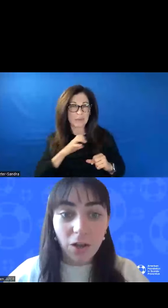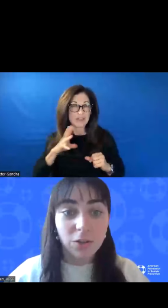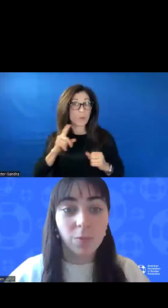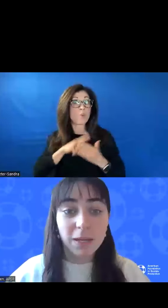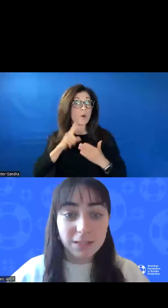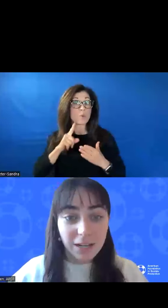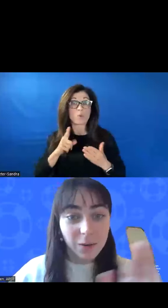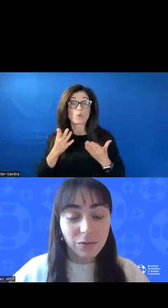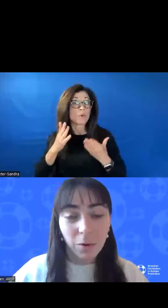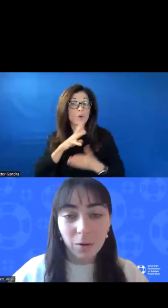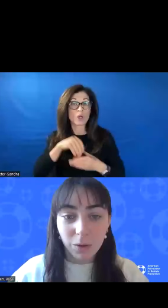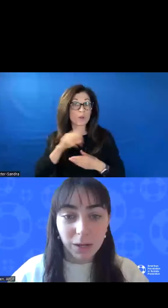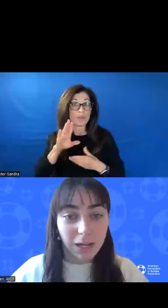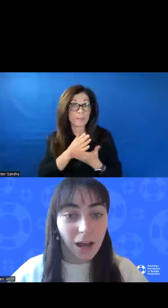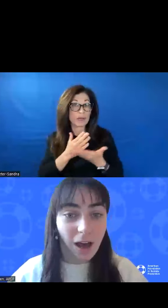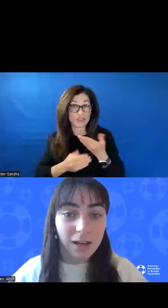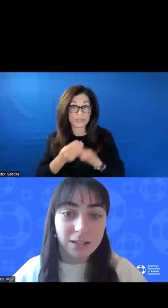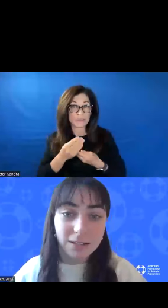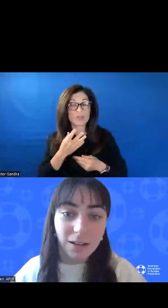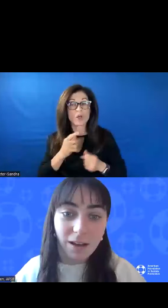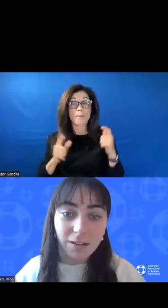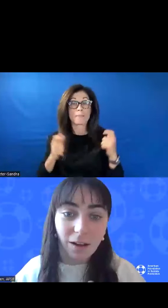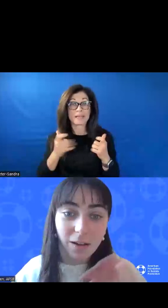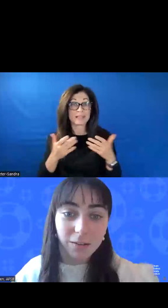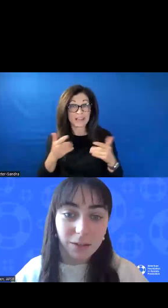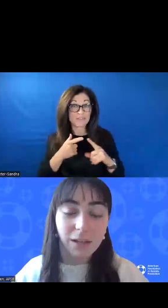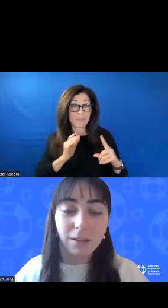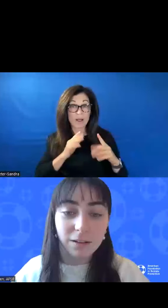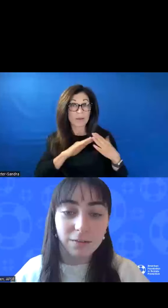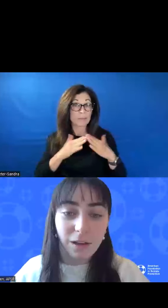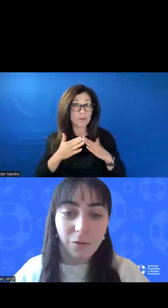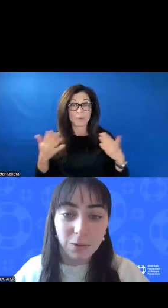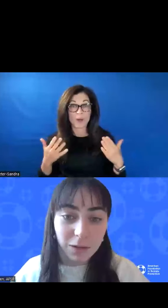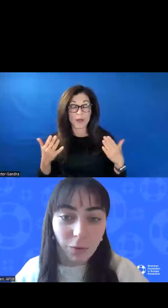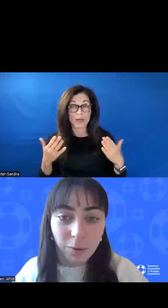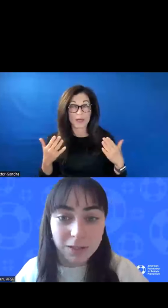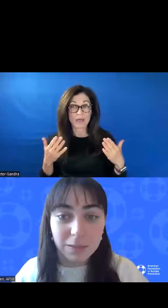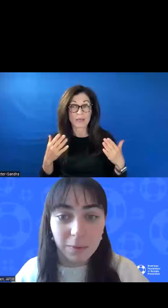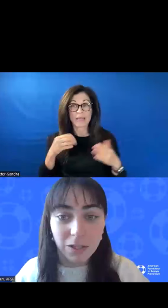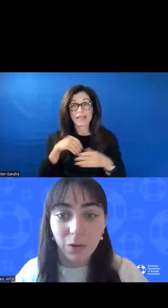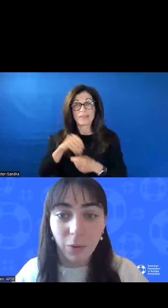SO THE BIGGEST TAKE AWAY FROM OUR COMMUNITY IS IN THE FY24 BUDGET